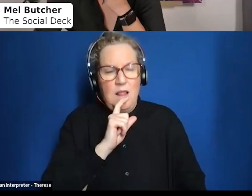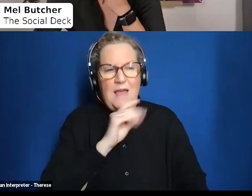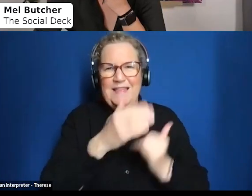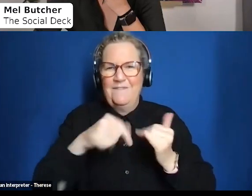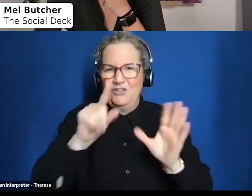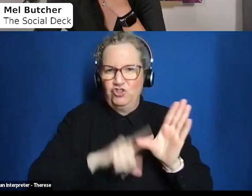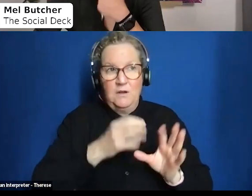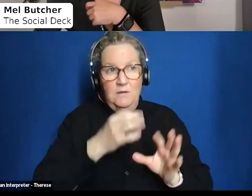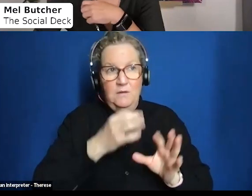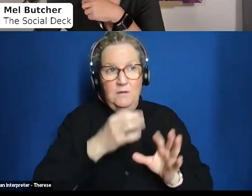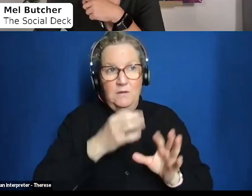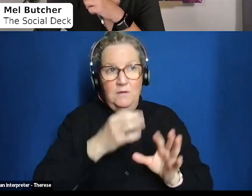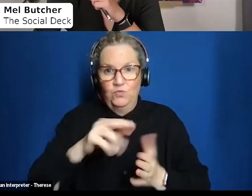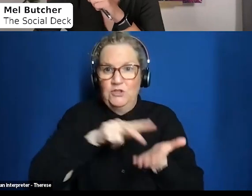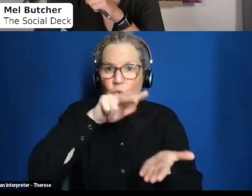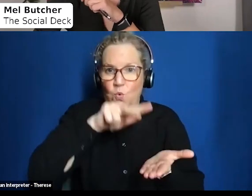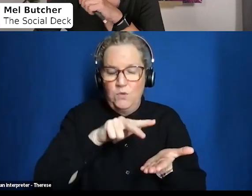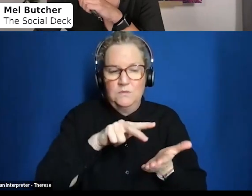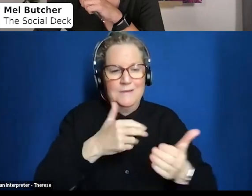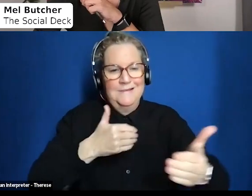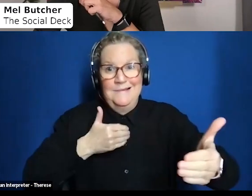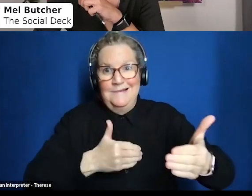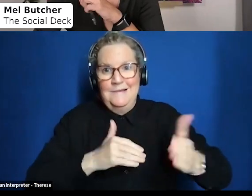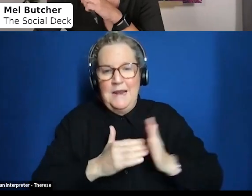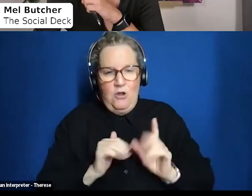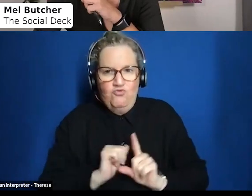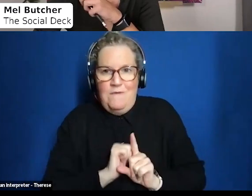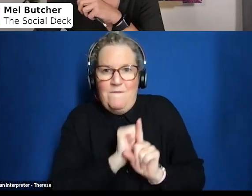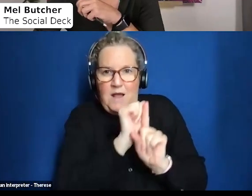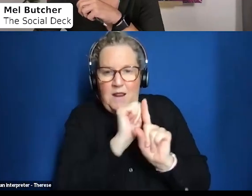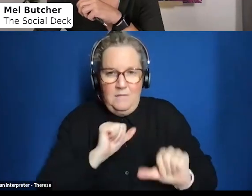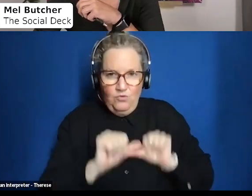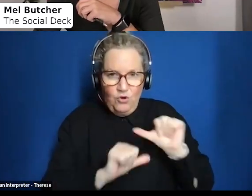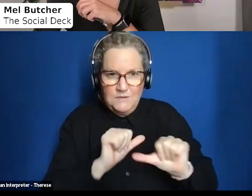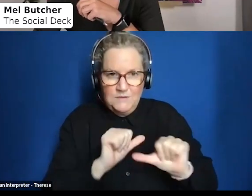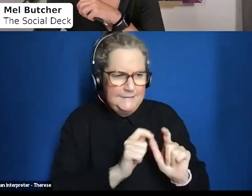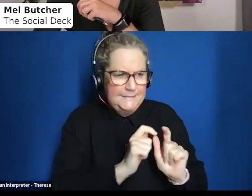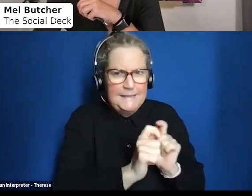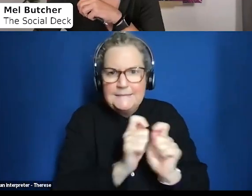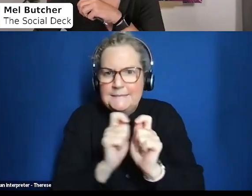That's currently going through a process of being refined, being tested with a range of disability stakeholders